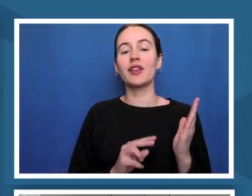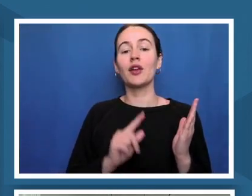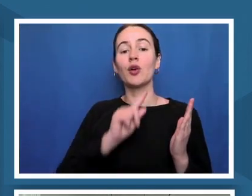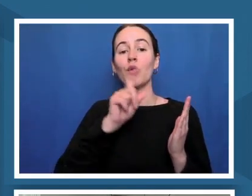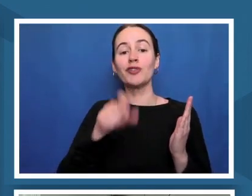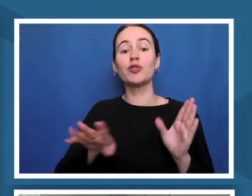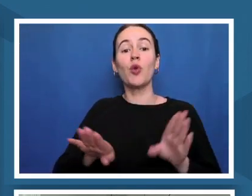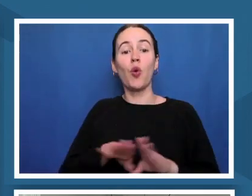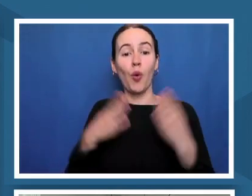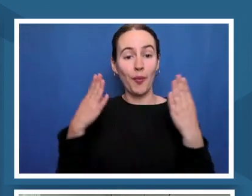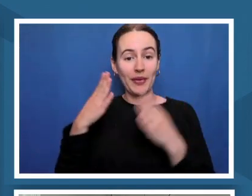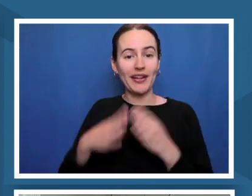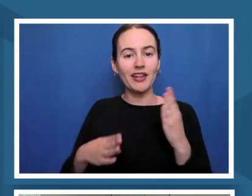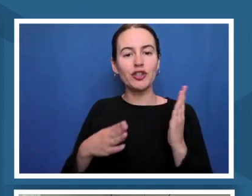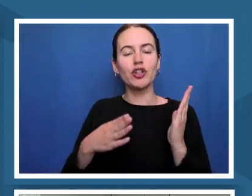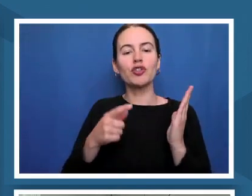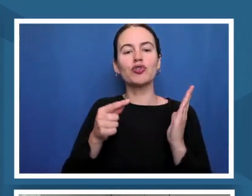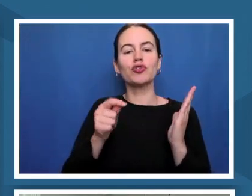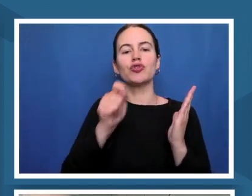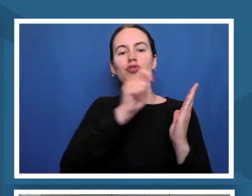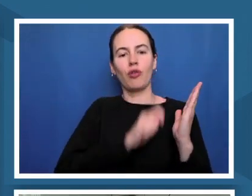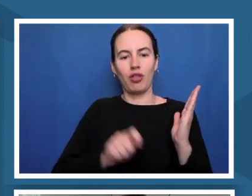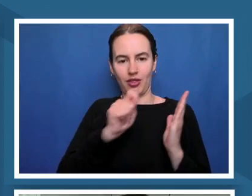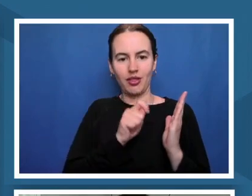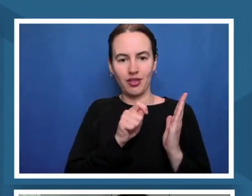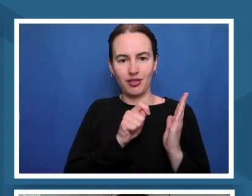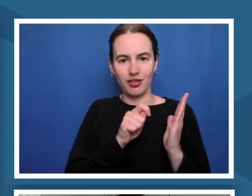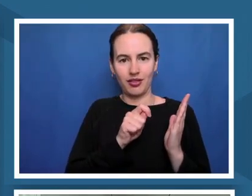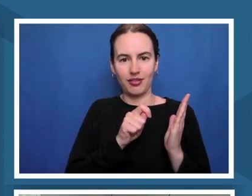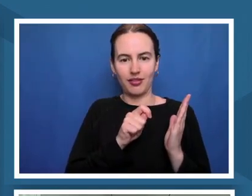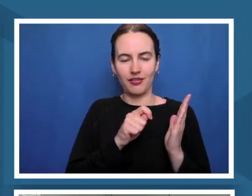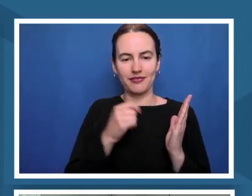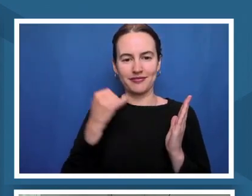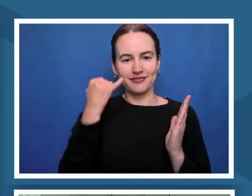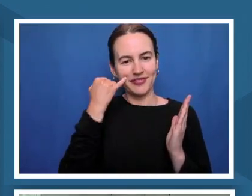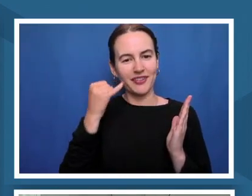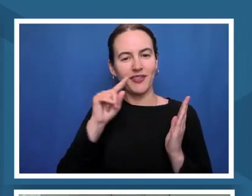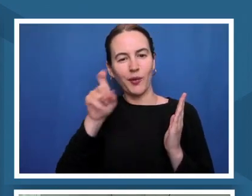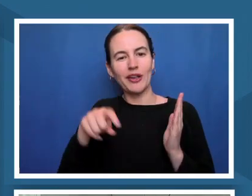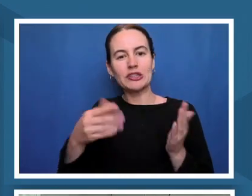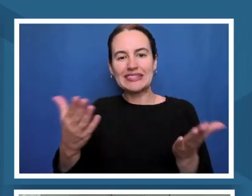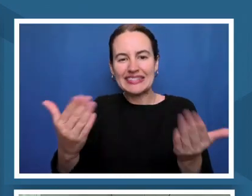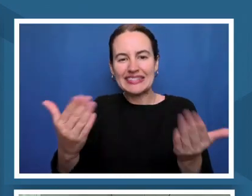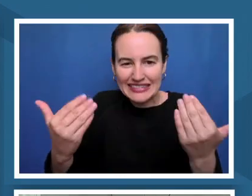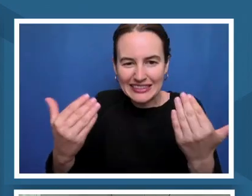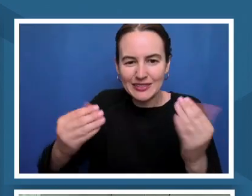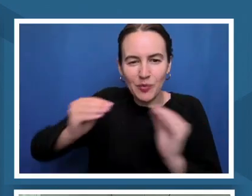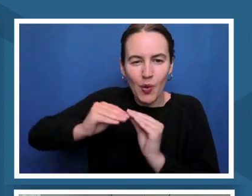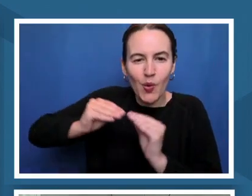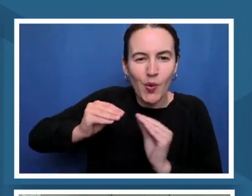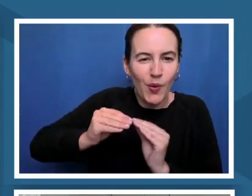that invite somebody to